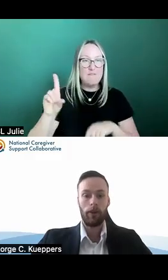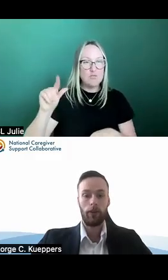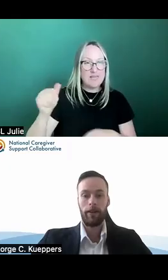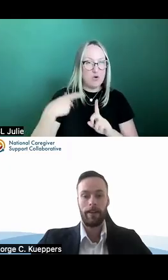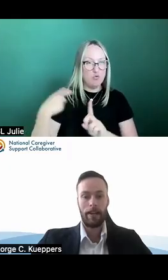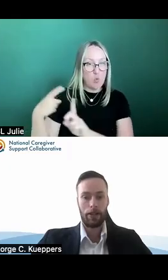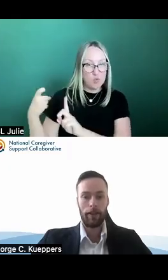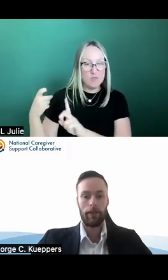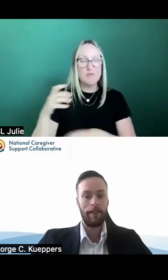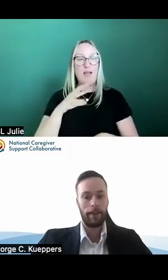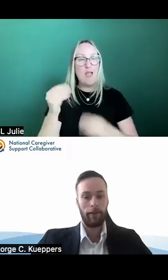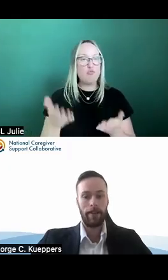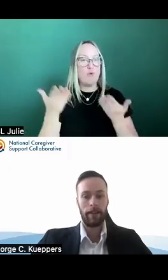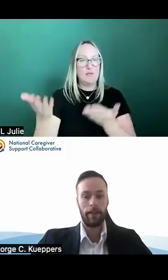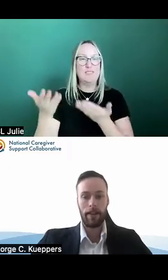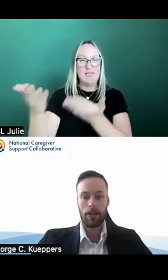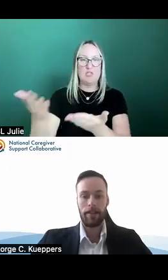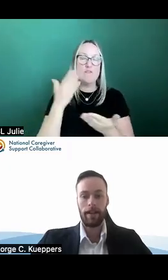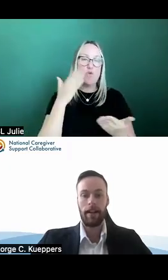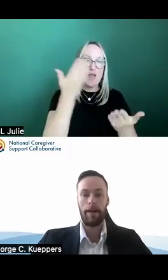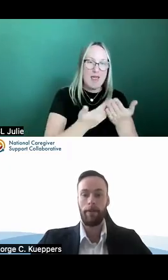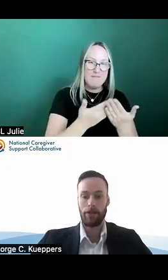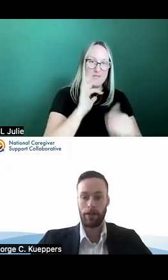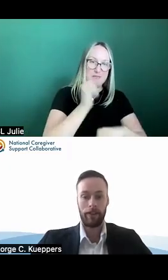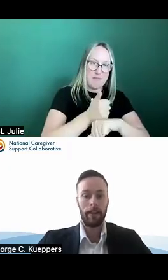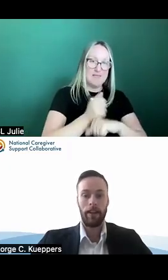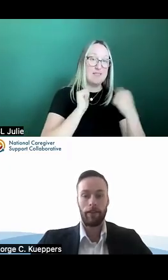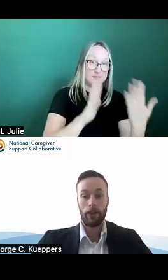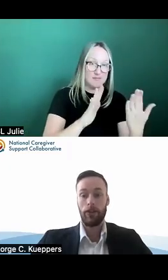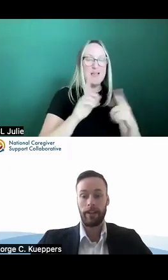well as recommendations for evidence-based interventions and common measures for use in